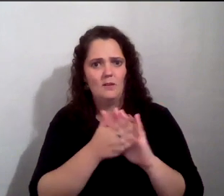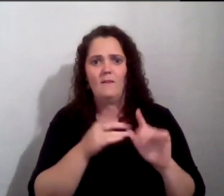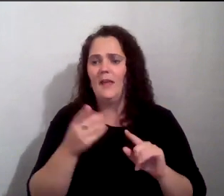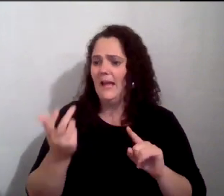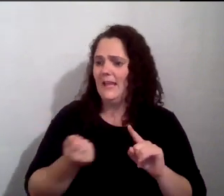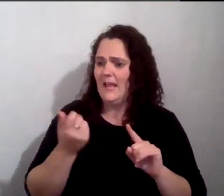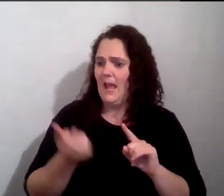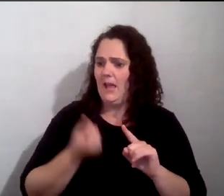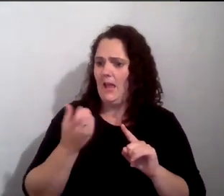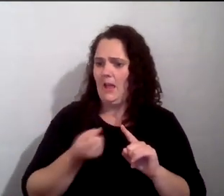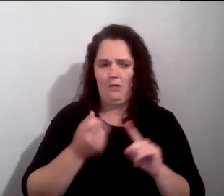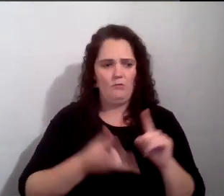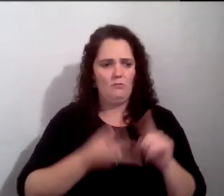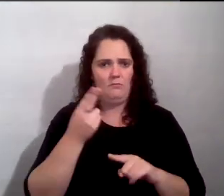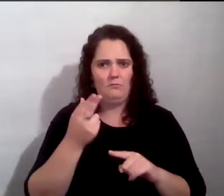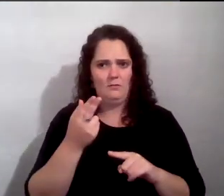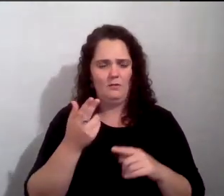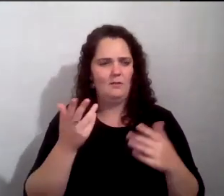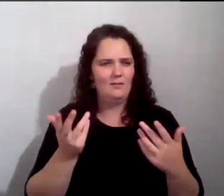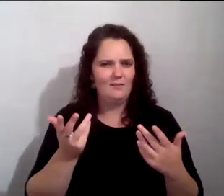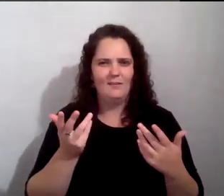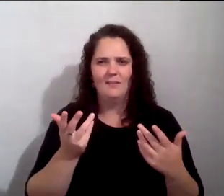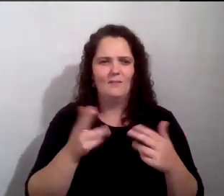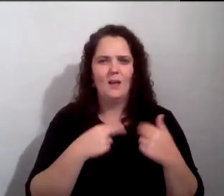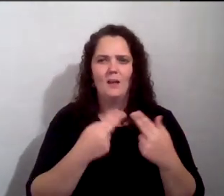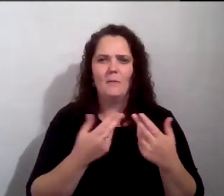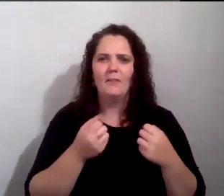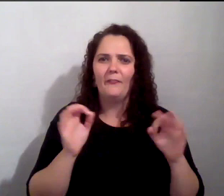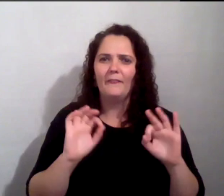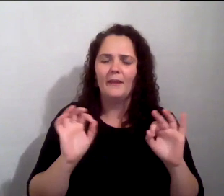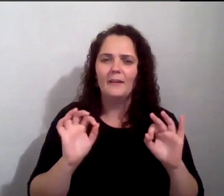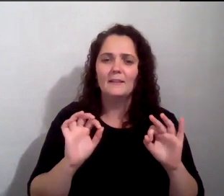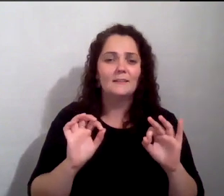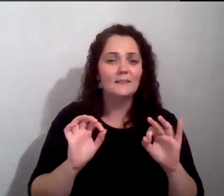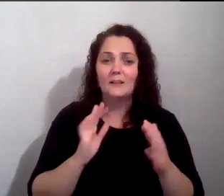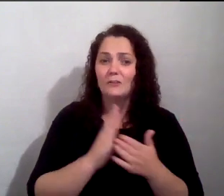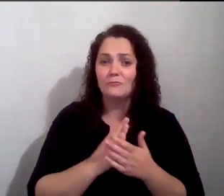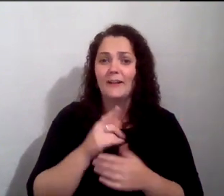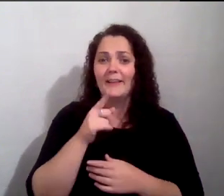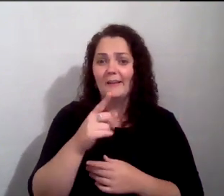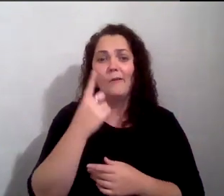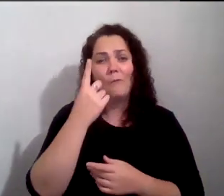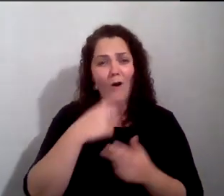acknowledged that that decision had been wrong and major institutions have been restricted from reproducing